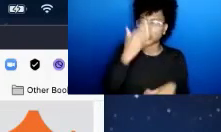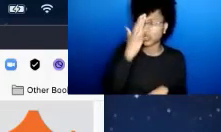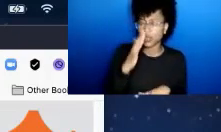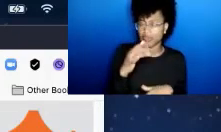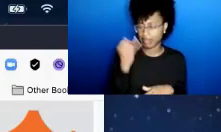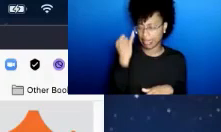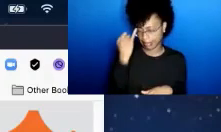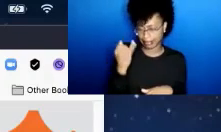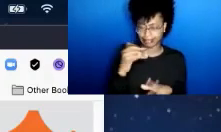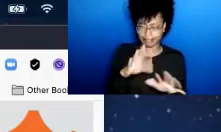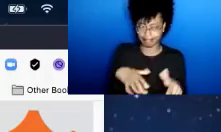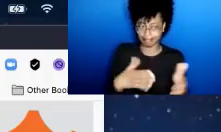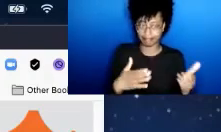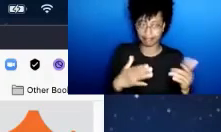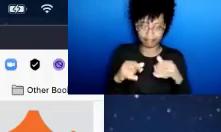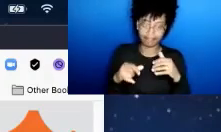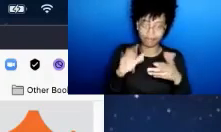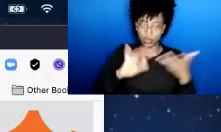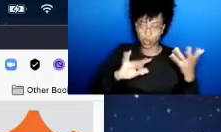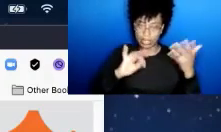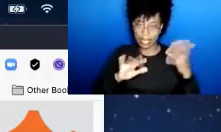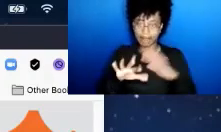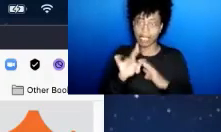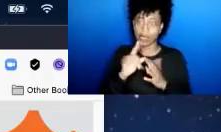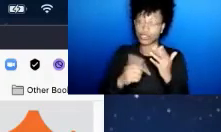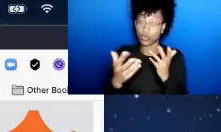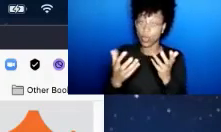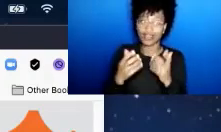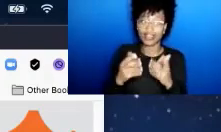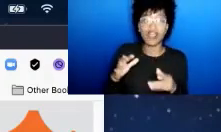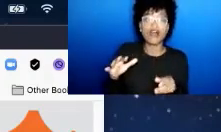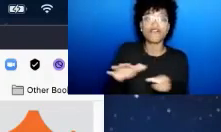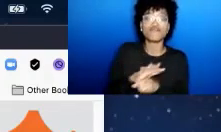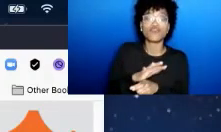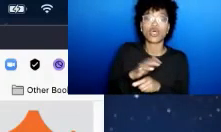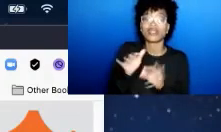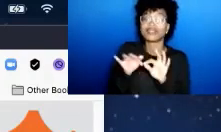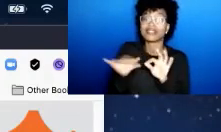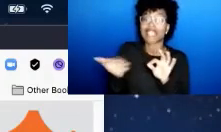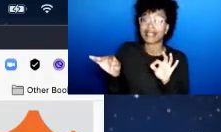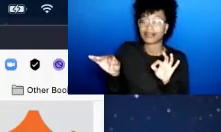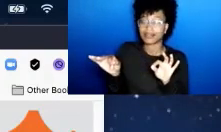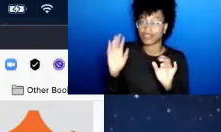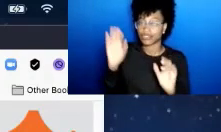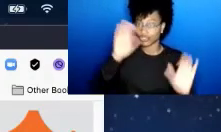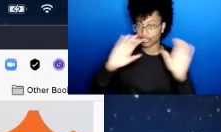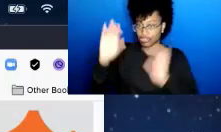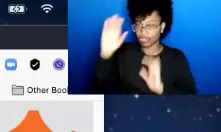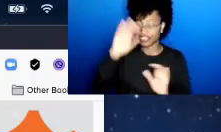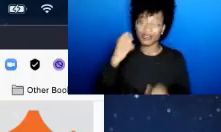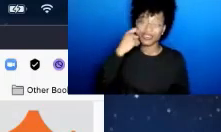There is also a fulltext search over here. 06:33:13 As Felice mentioned, we have a couple